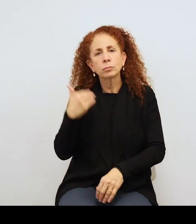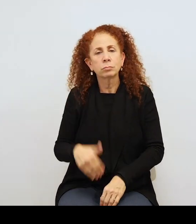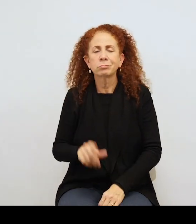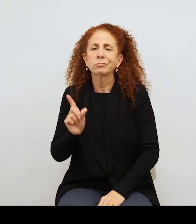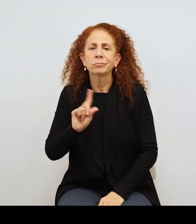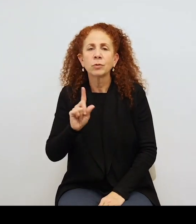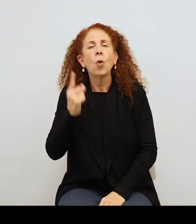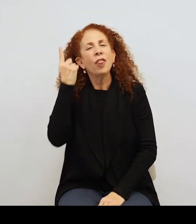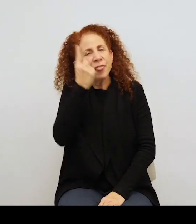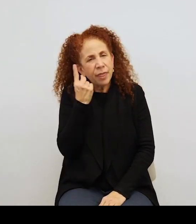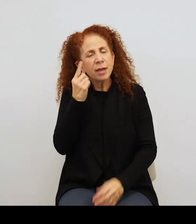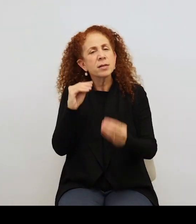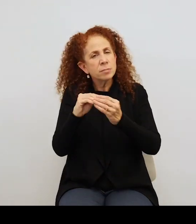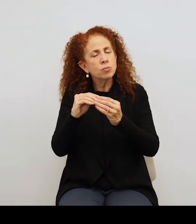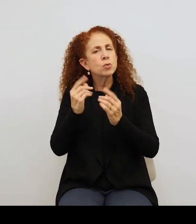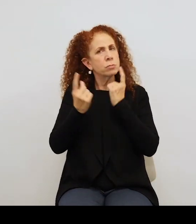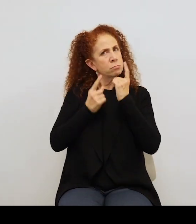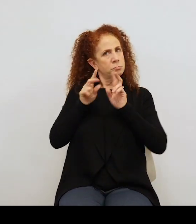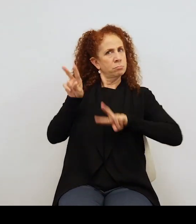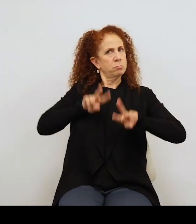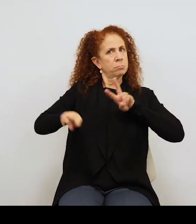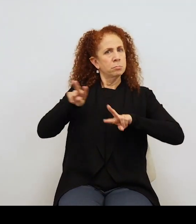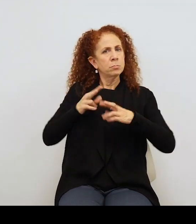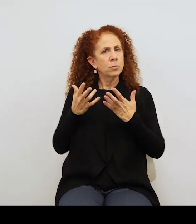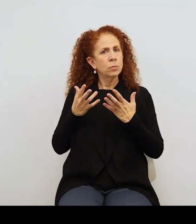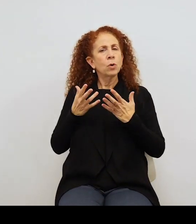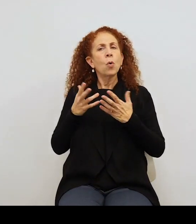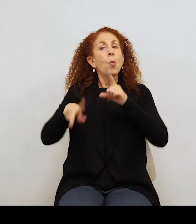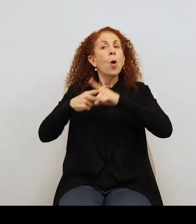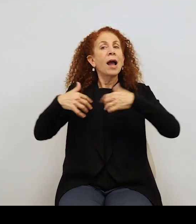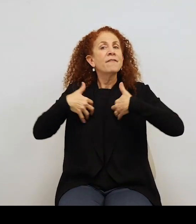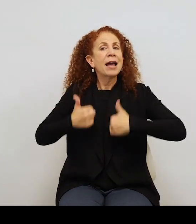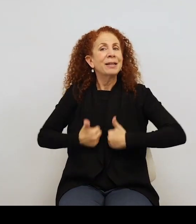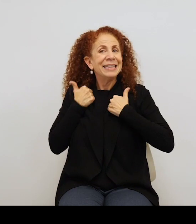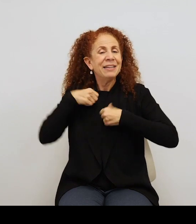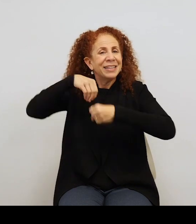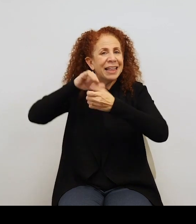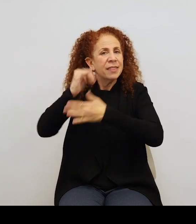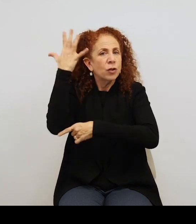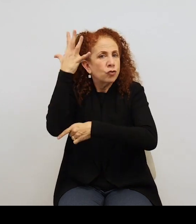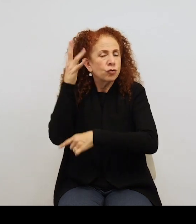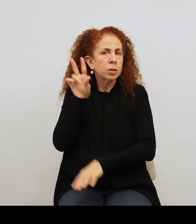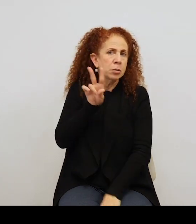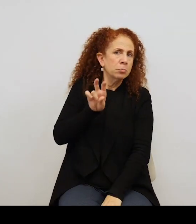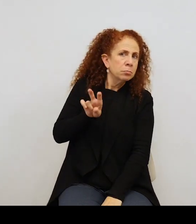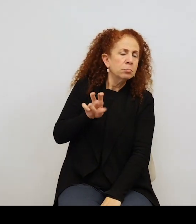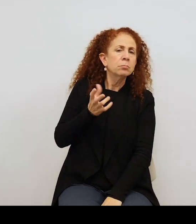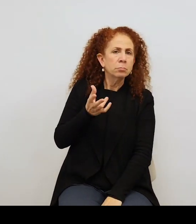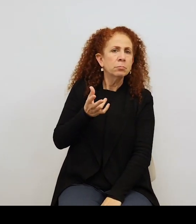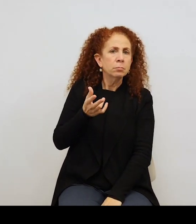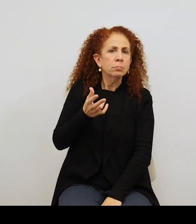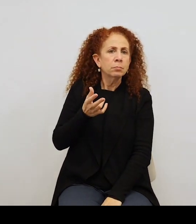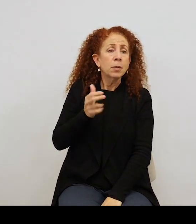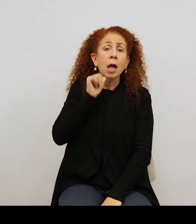To maybe think about, well, what kinds of animals are living there and not to say then,